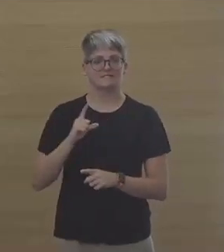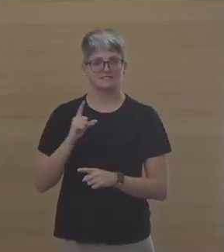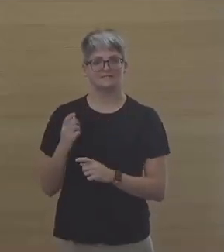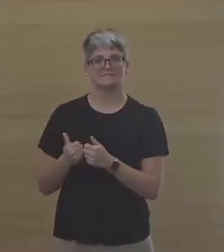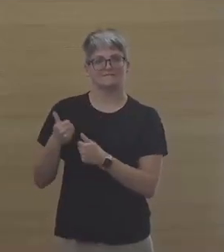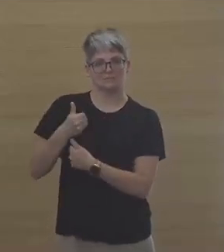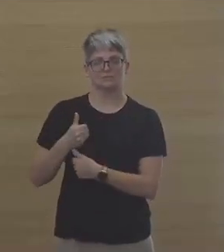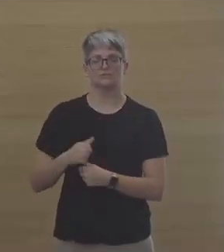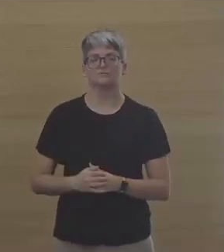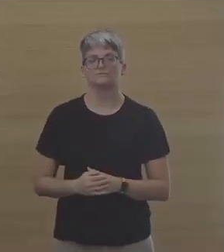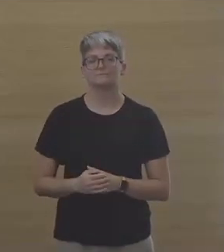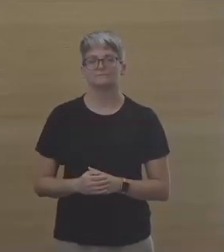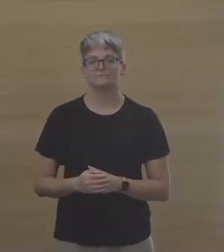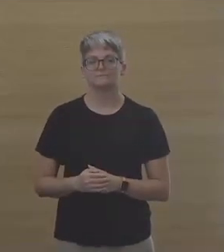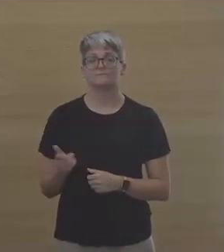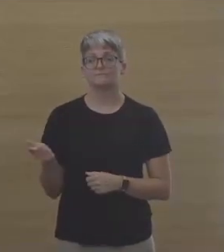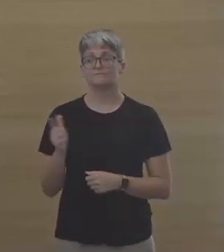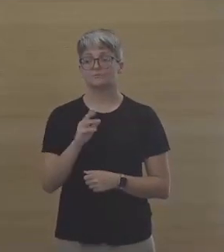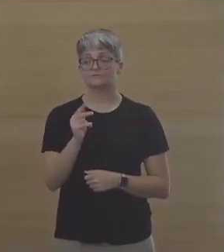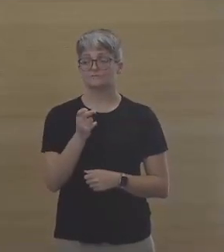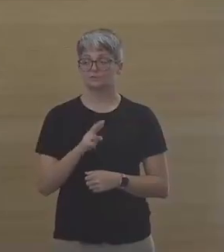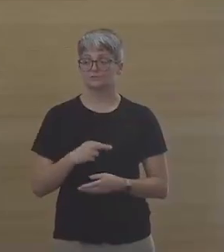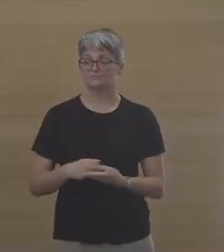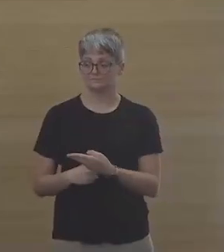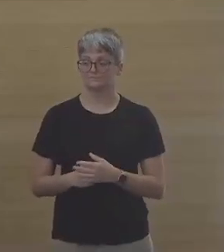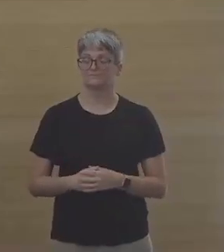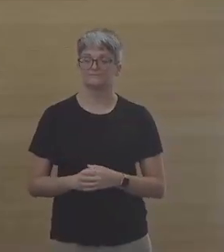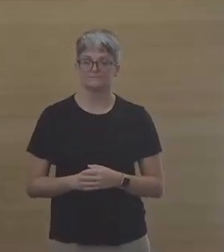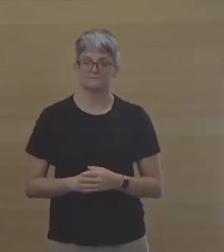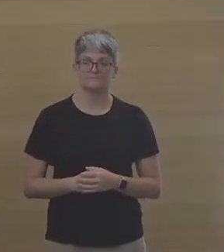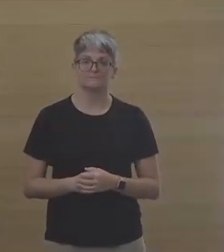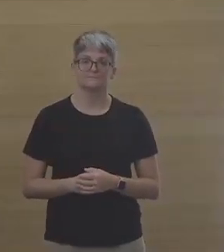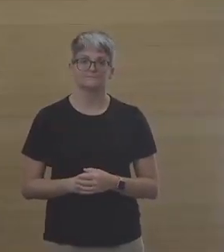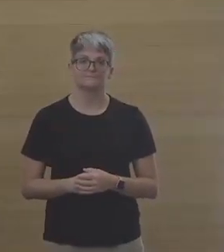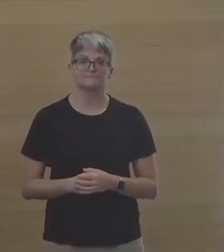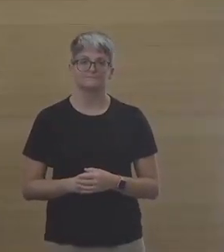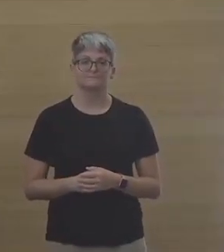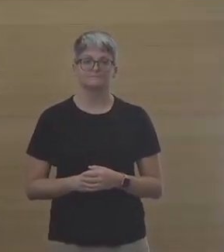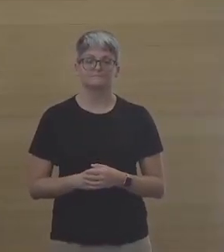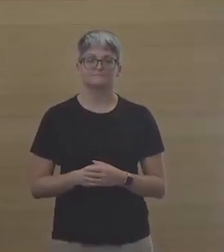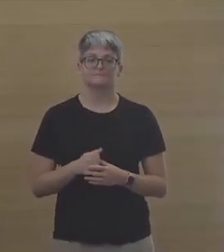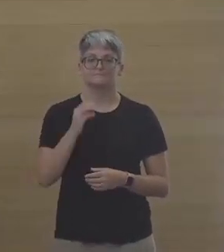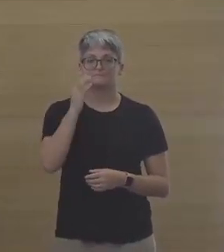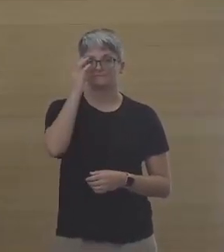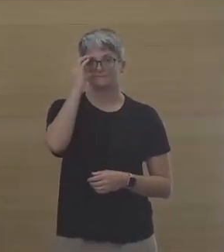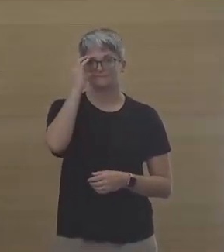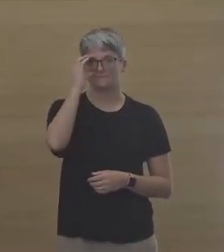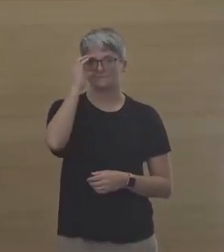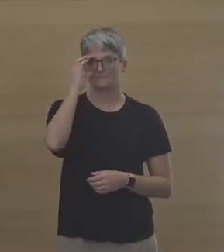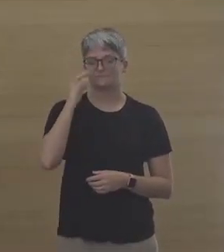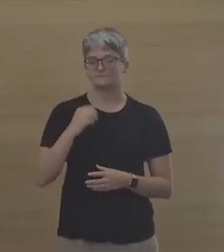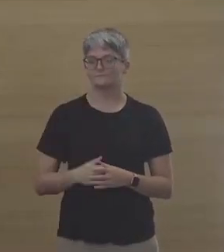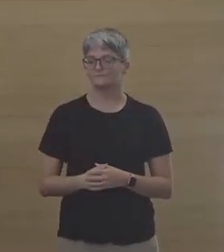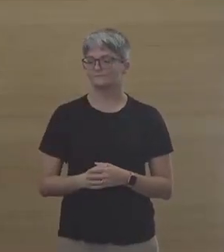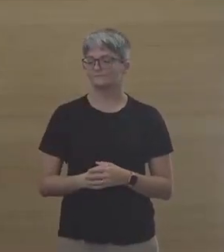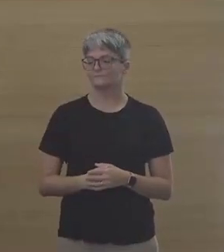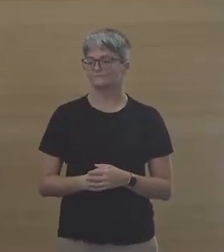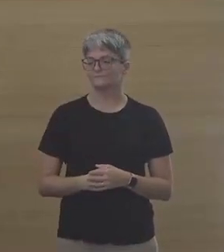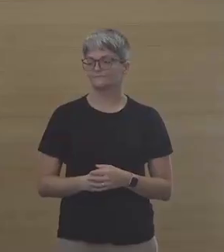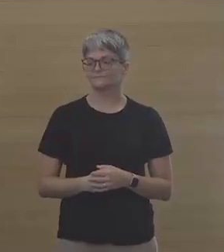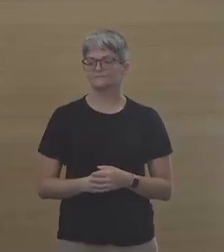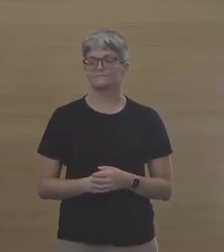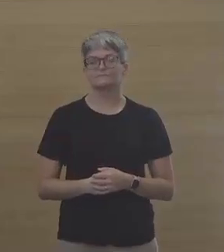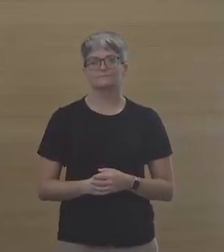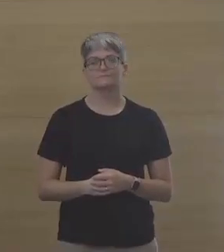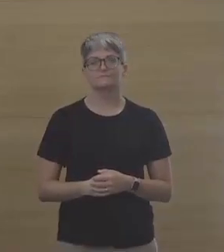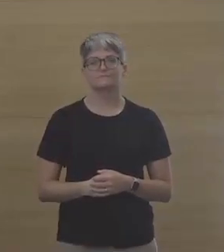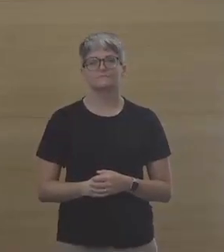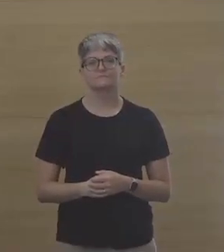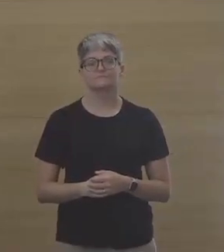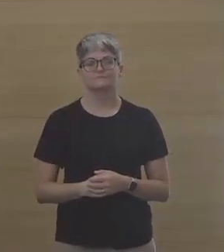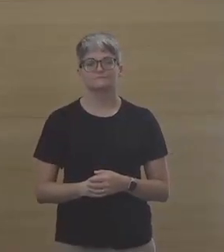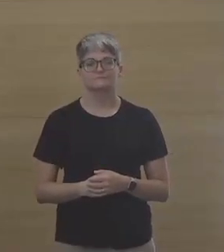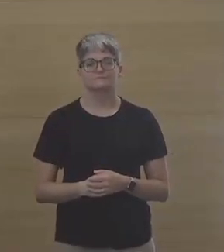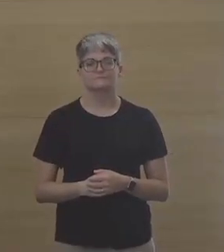Christopher? One out of